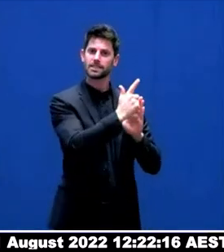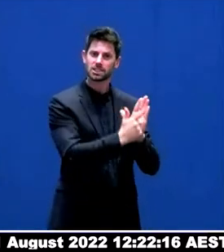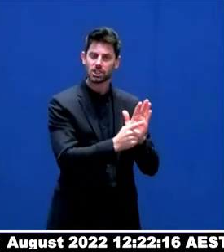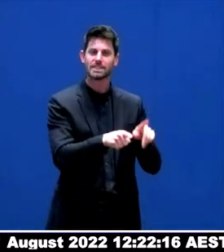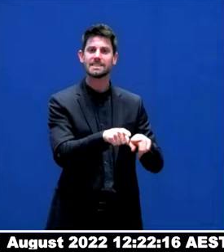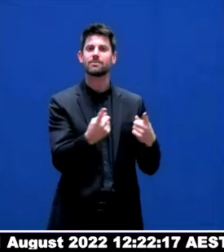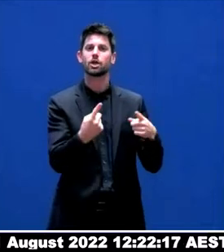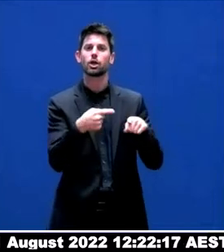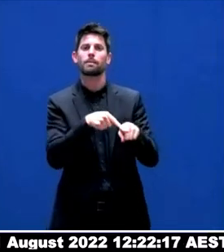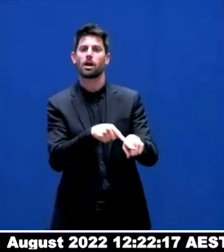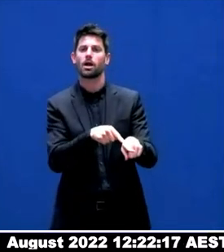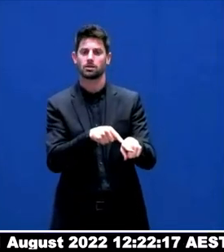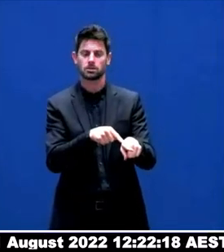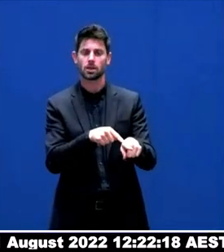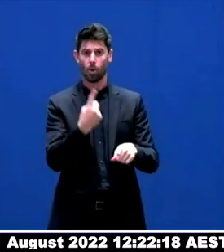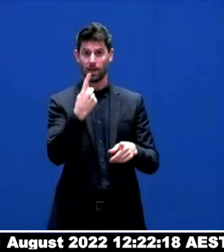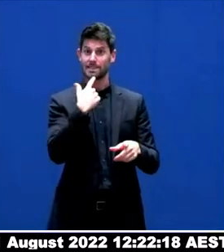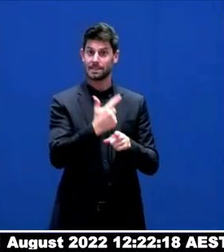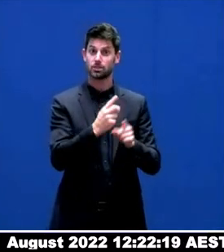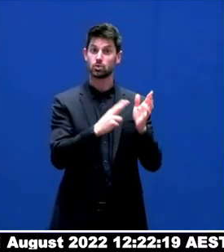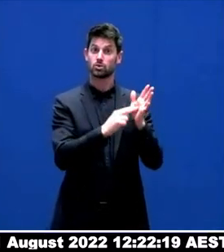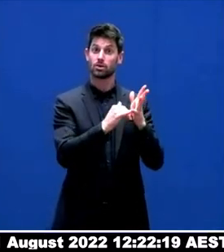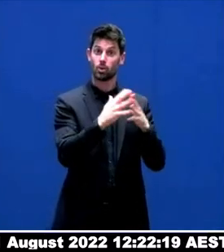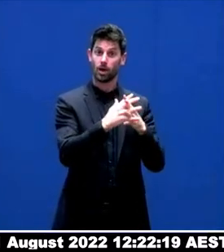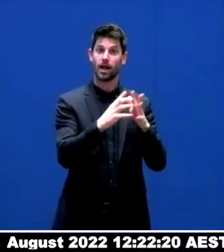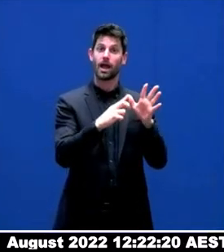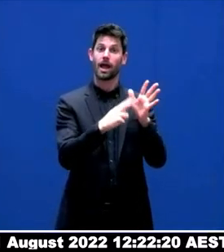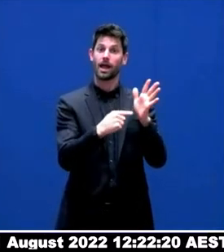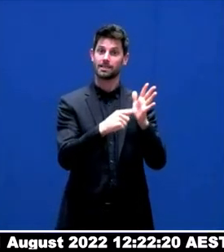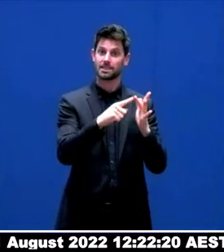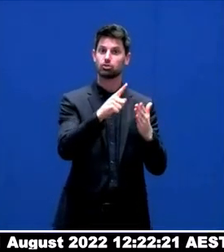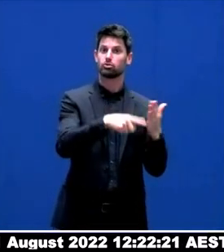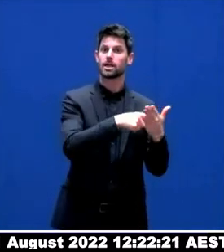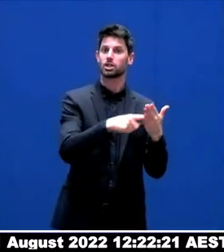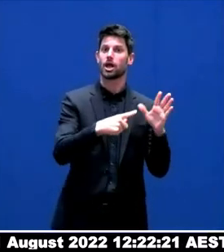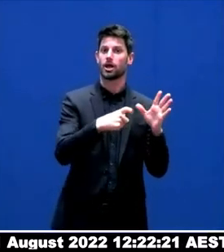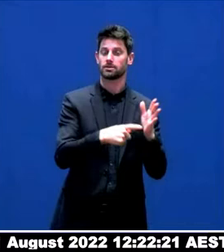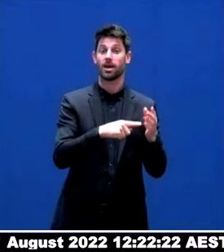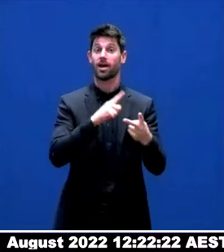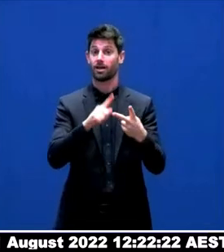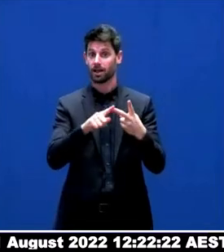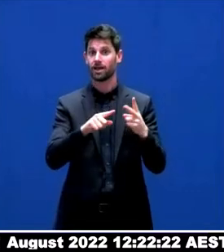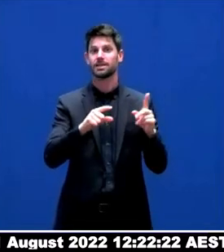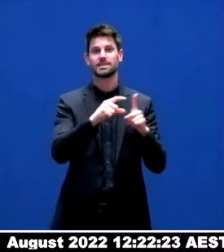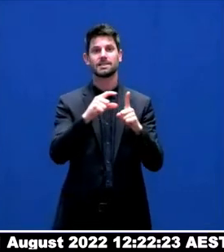includes the New South Wales Anti-Discrimination Act and the other includes the Disability Discrimination Act.